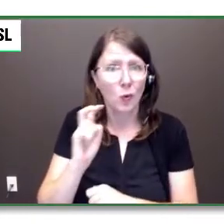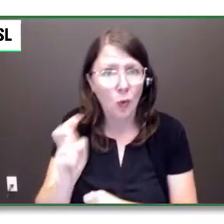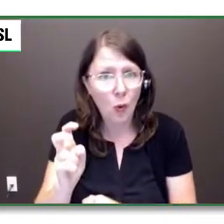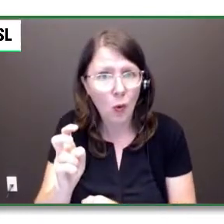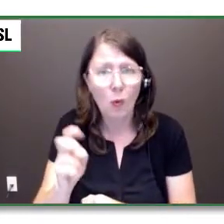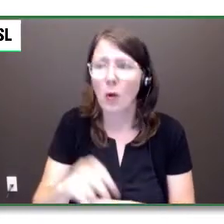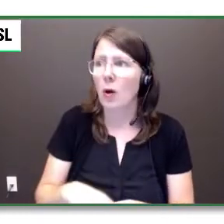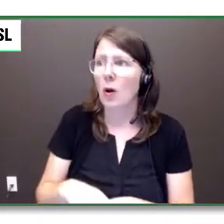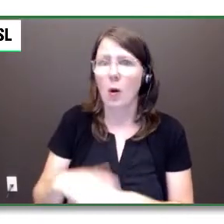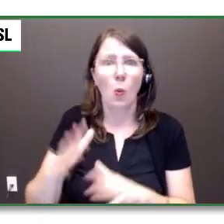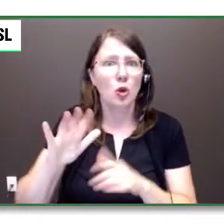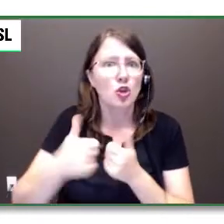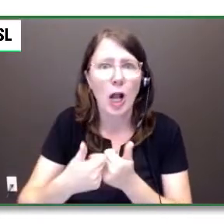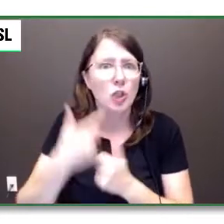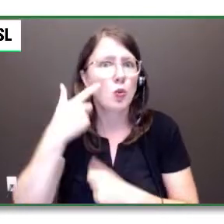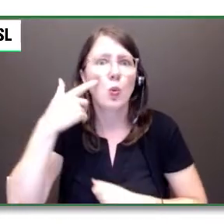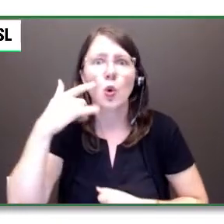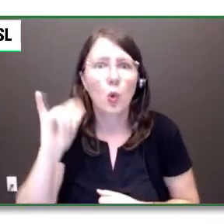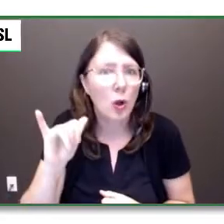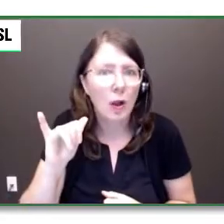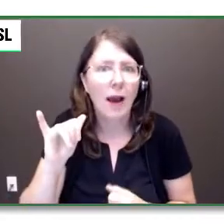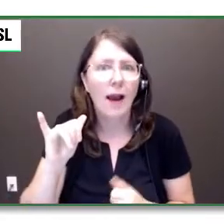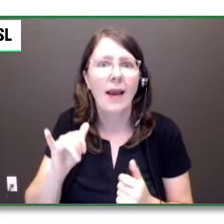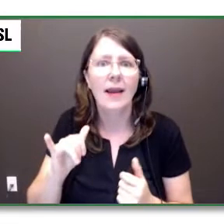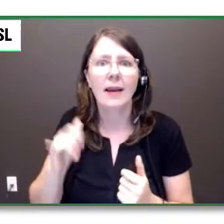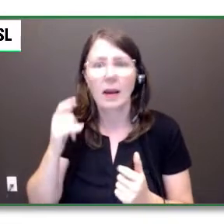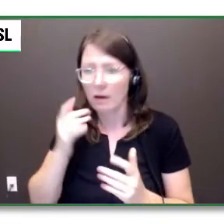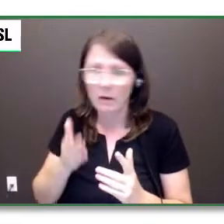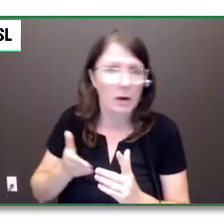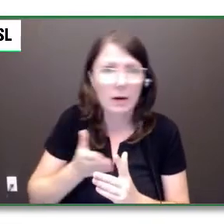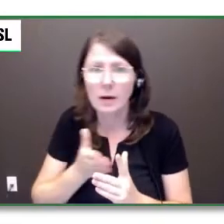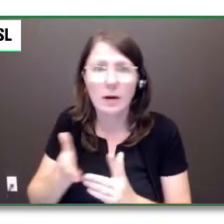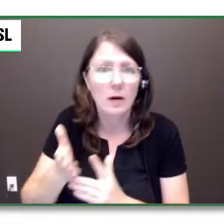I'm going to face moving around the park, and interacting with different features